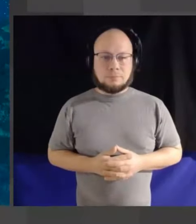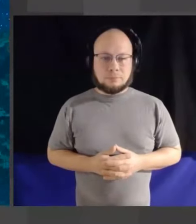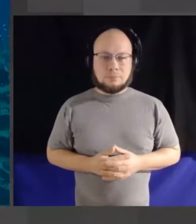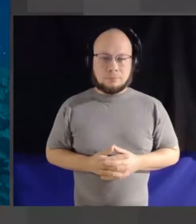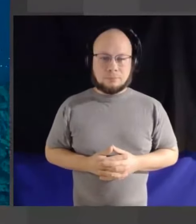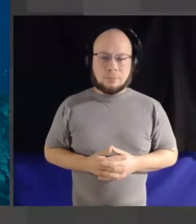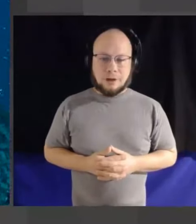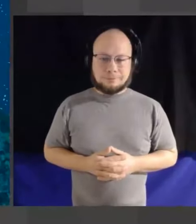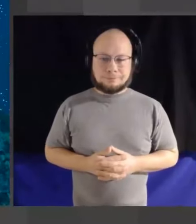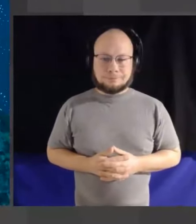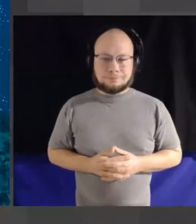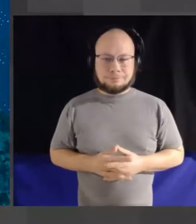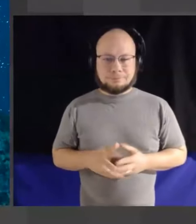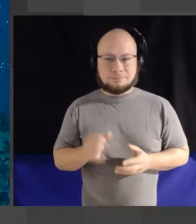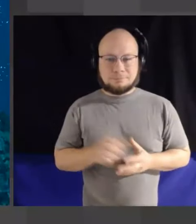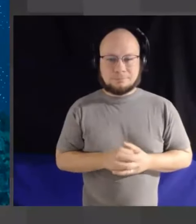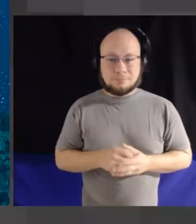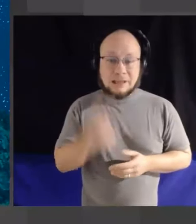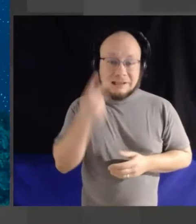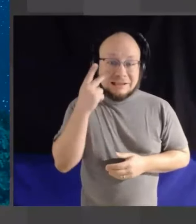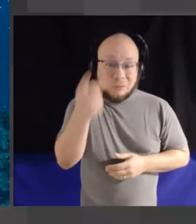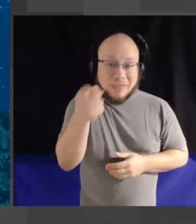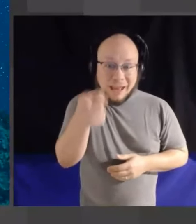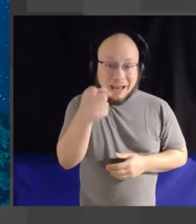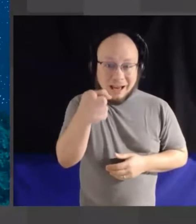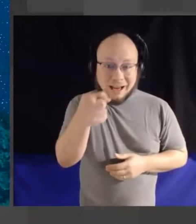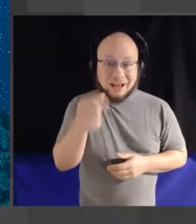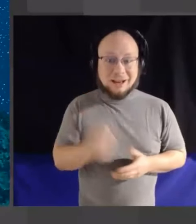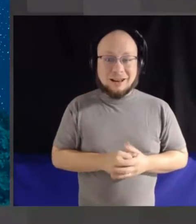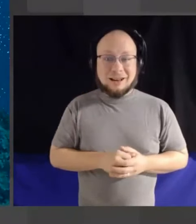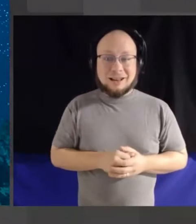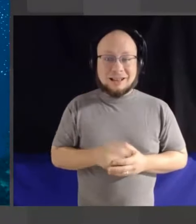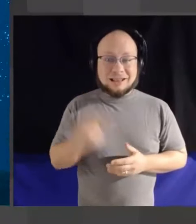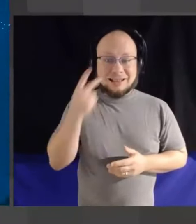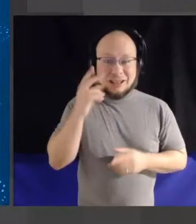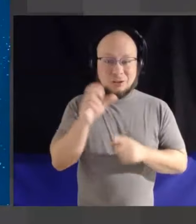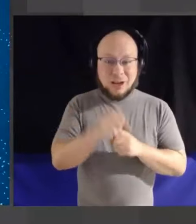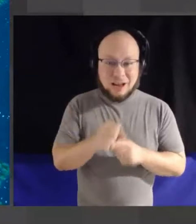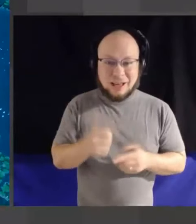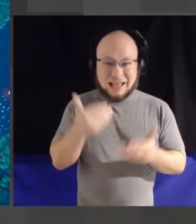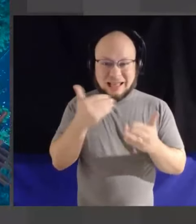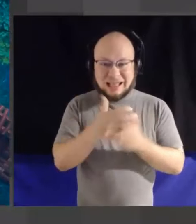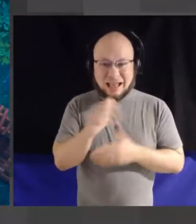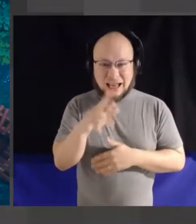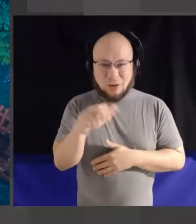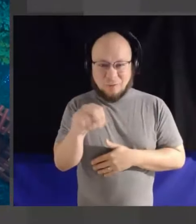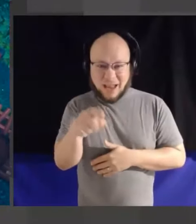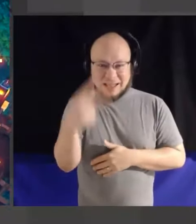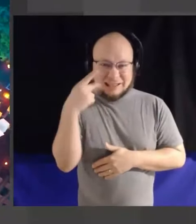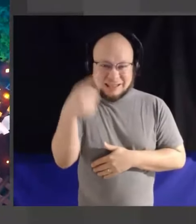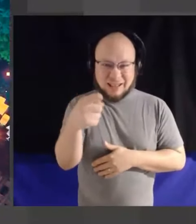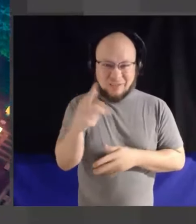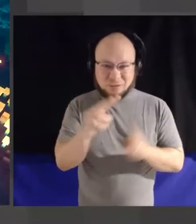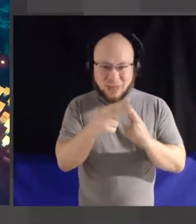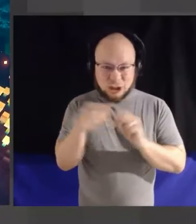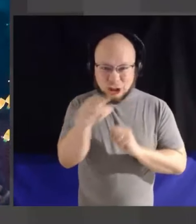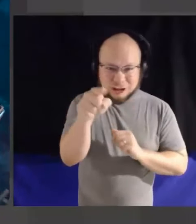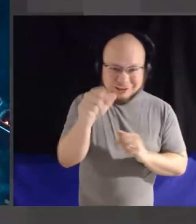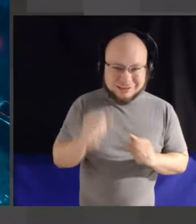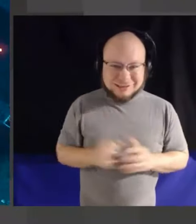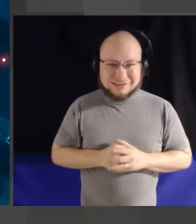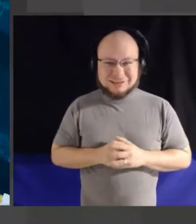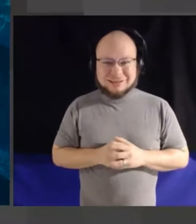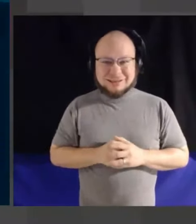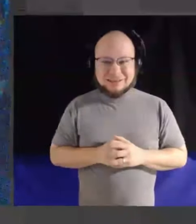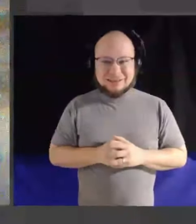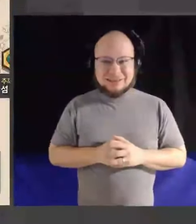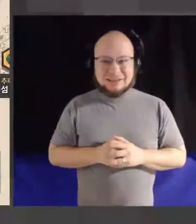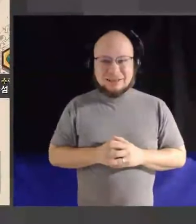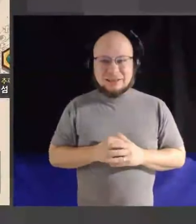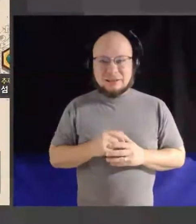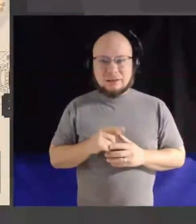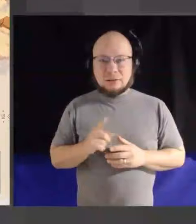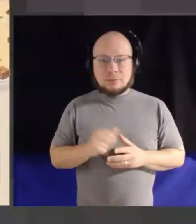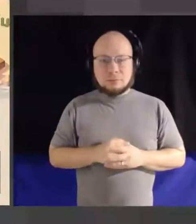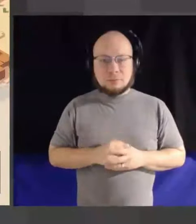STOP KILLING THE PAN -- PANDAS.